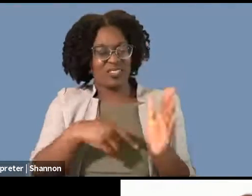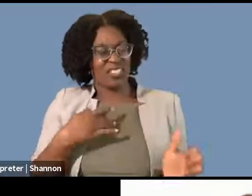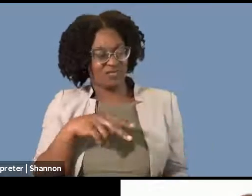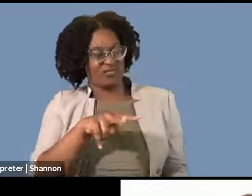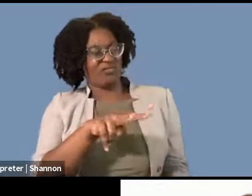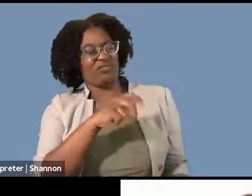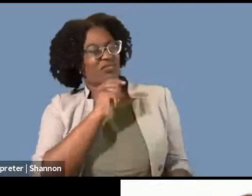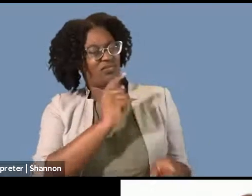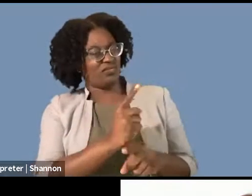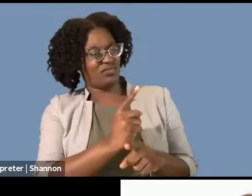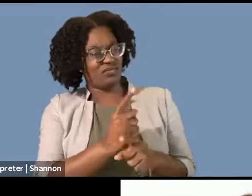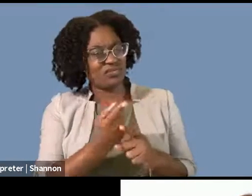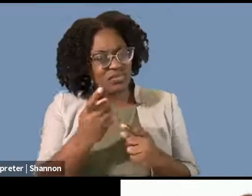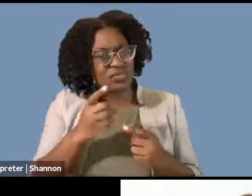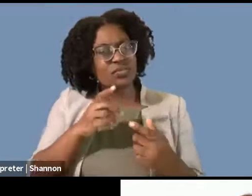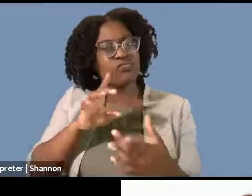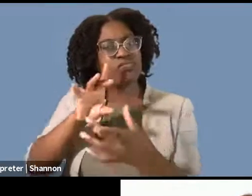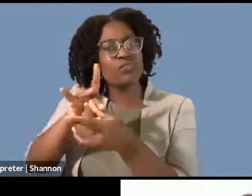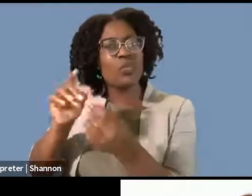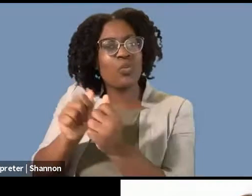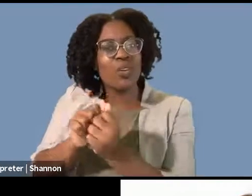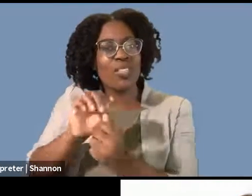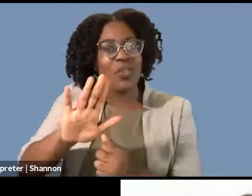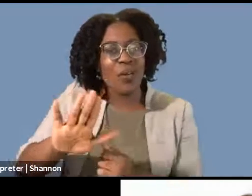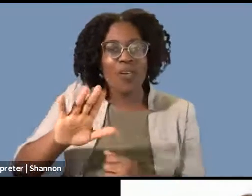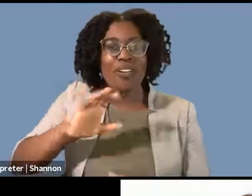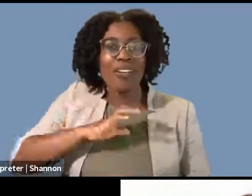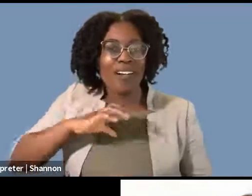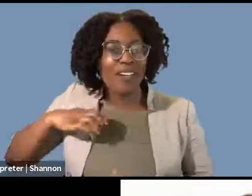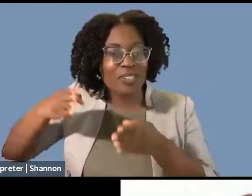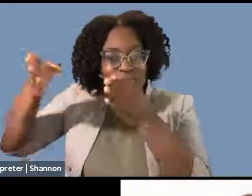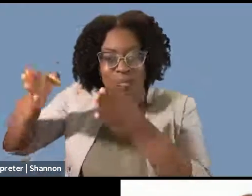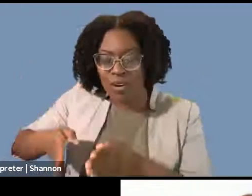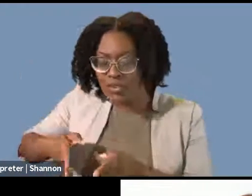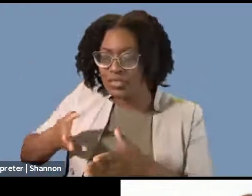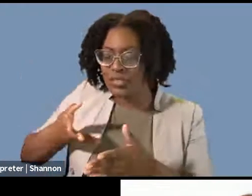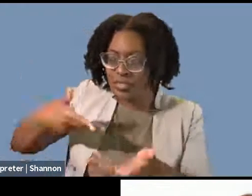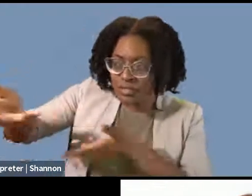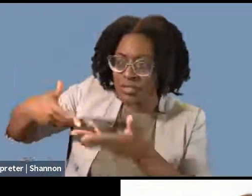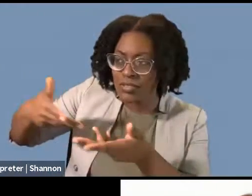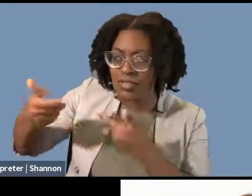do. We have a reading guide that goes along with the book. At the end of every chapter of the book,